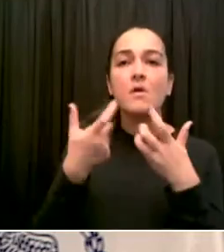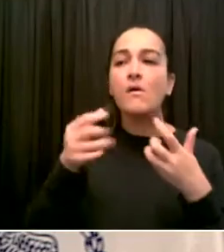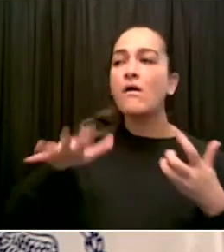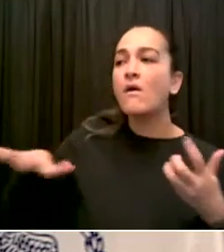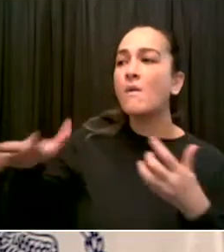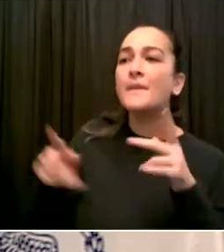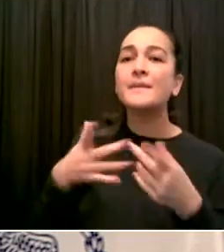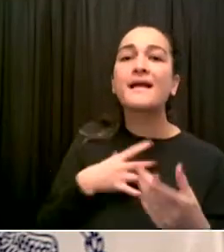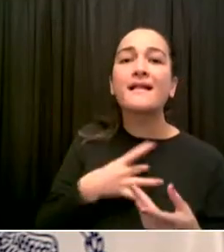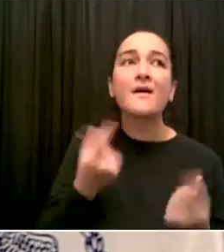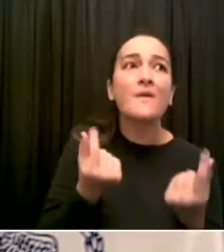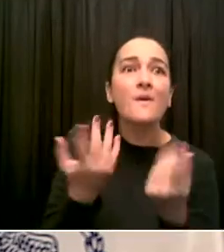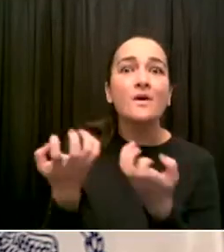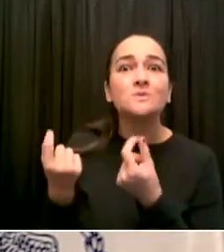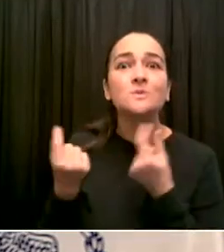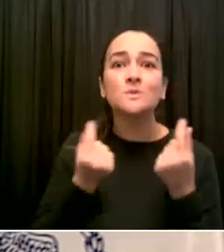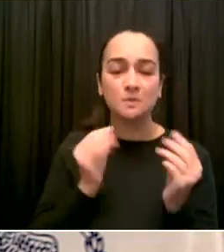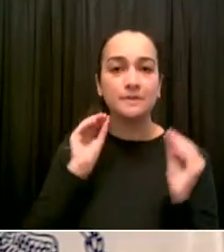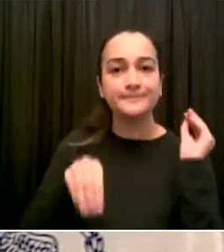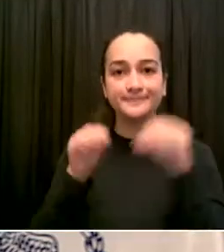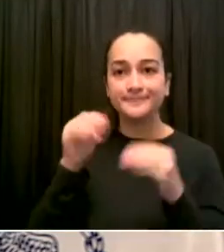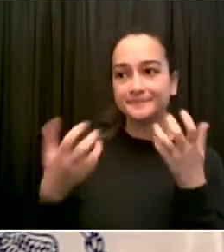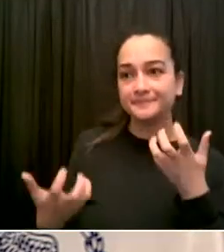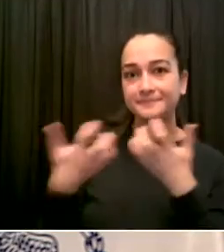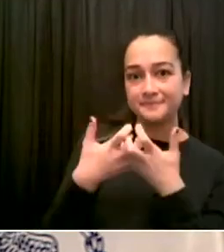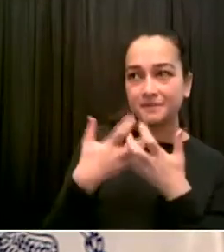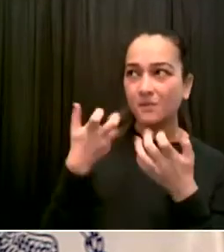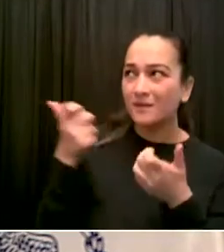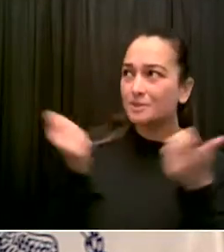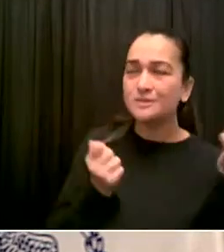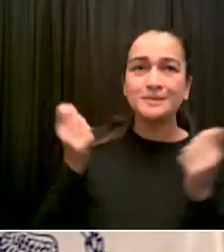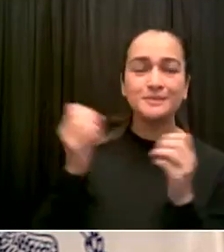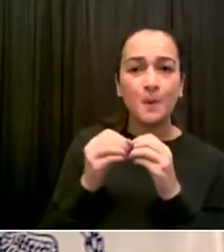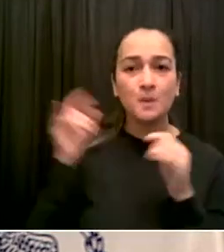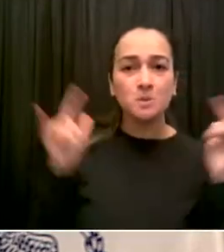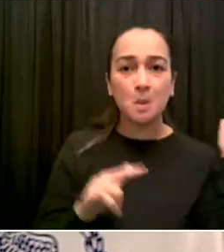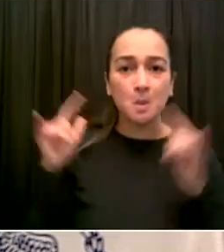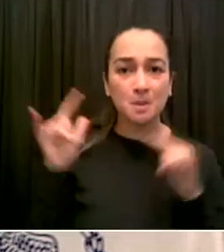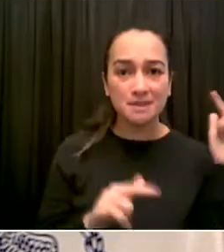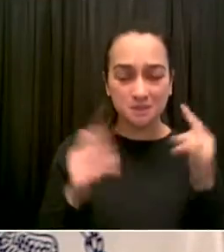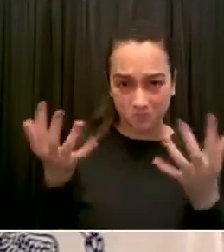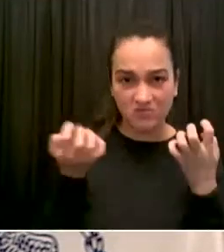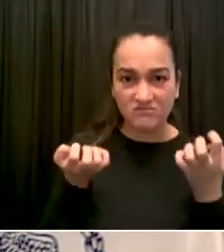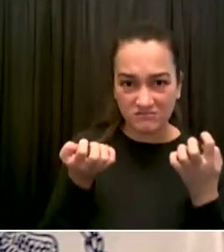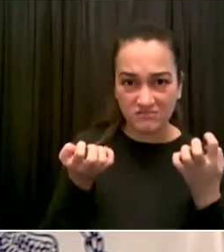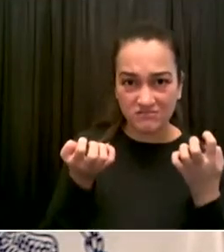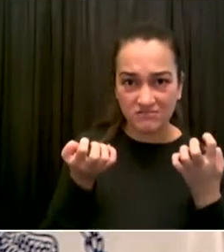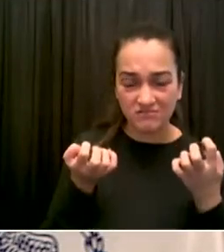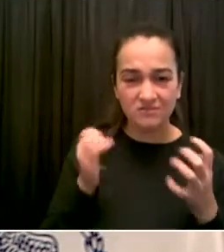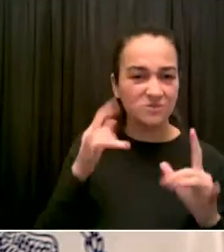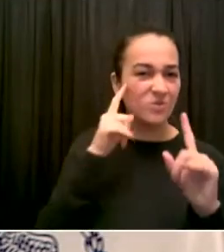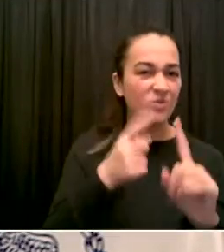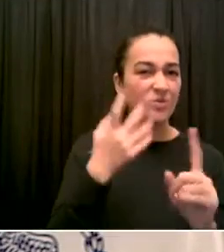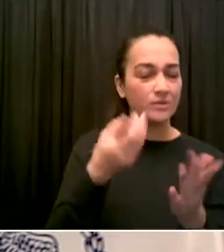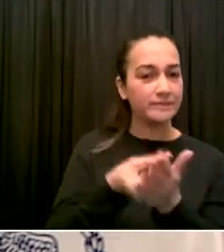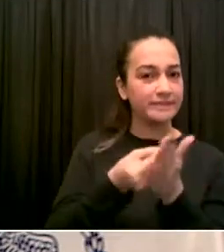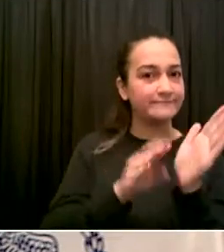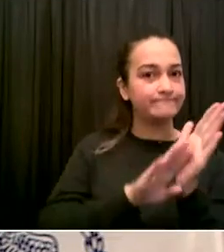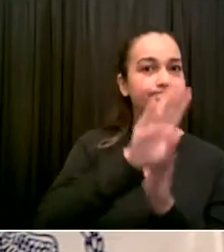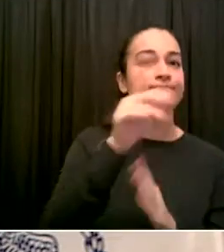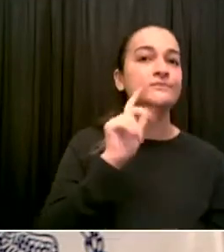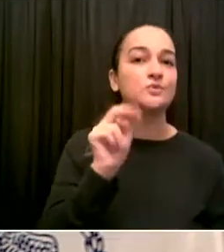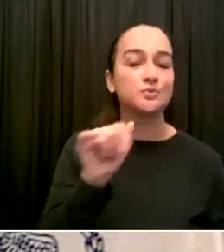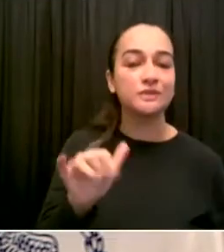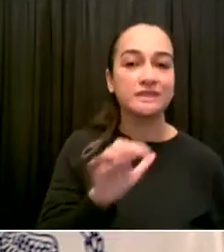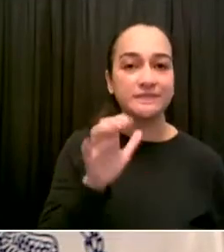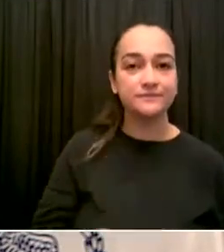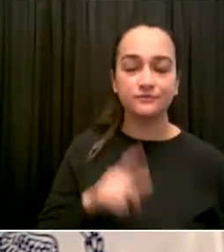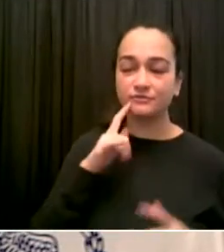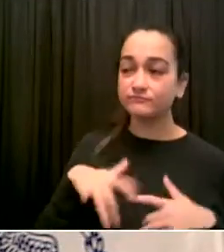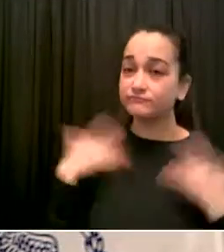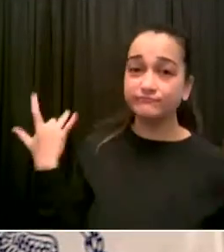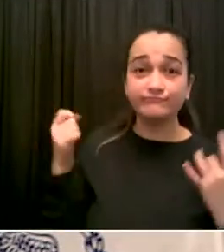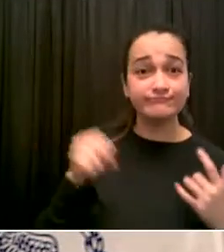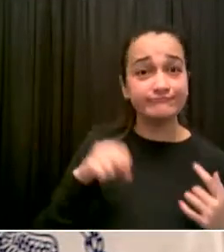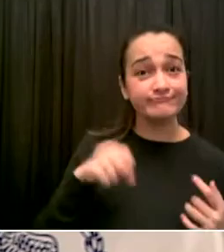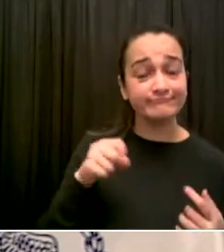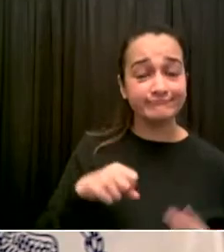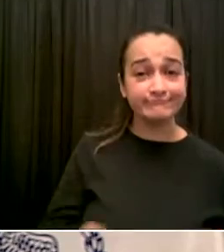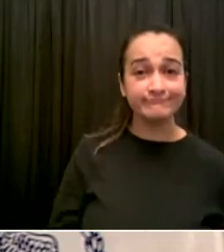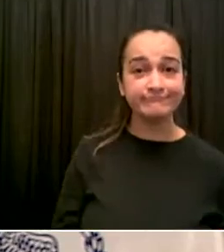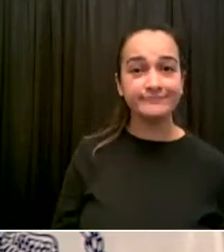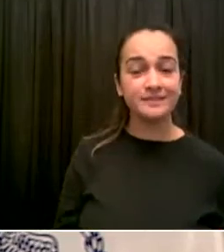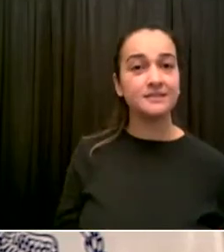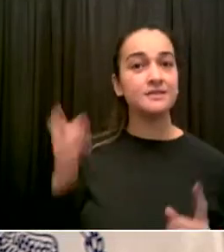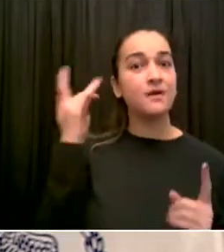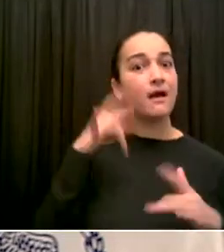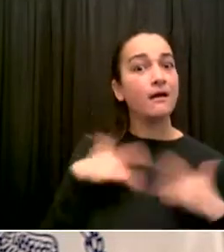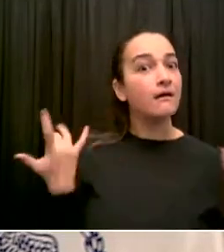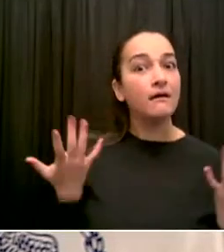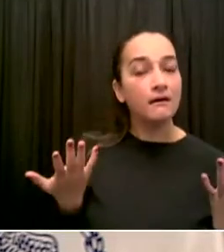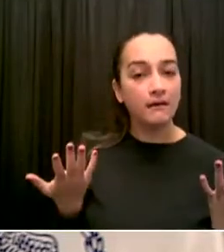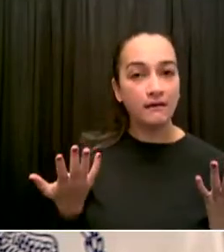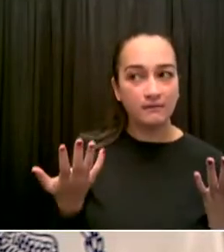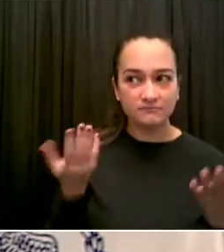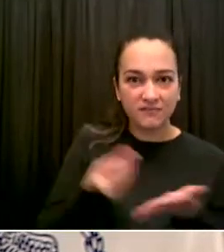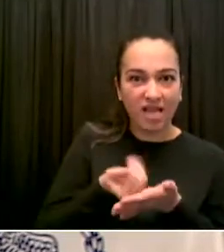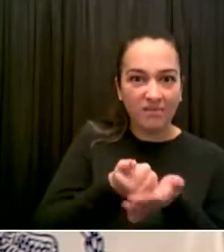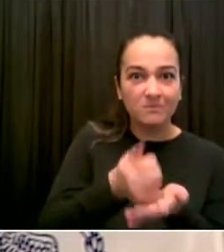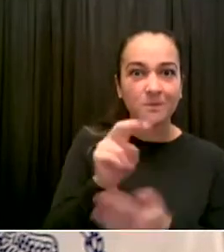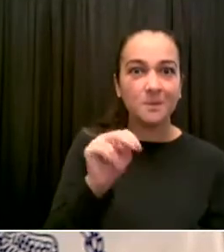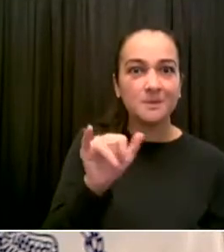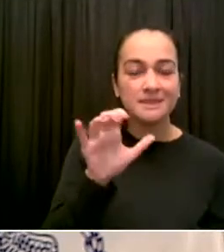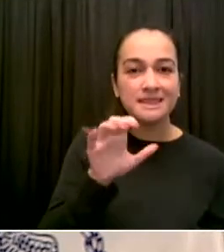REALLY TRYING TO BE GREAT FOR